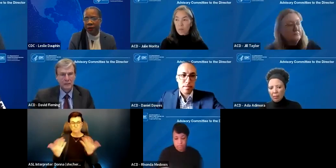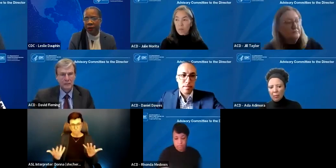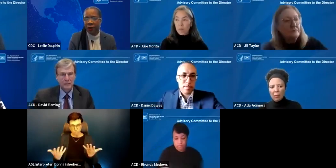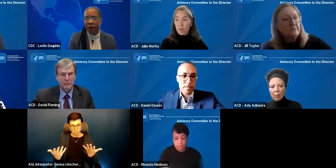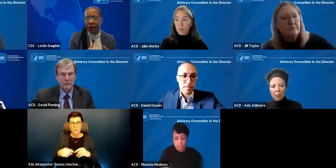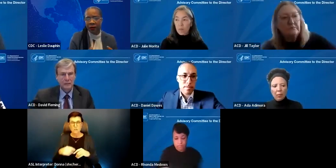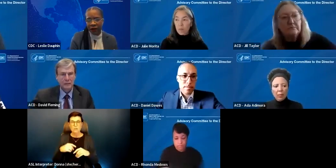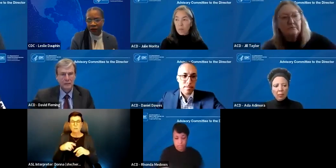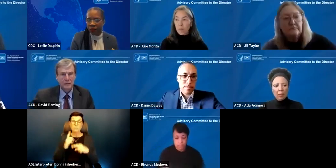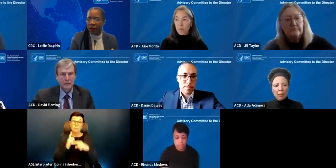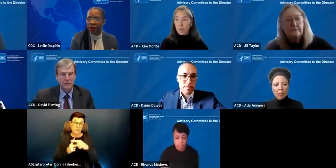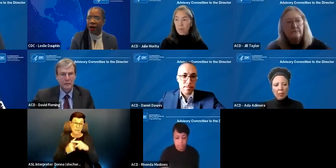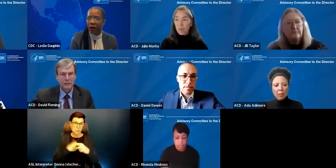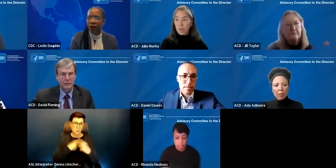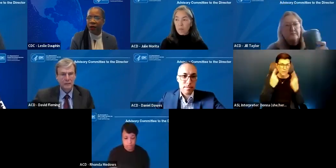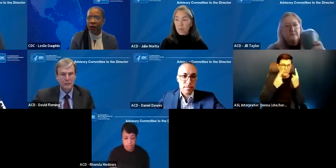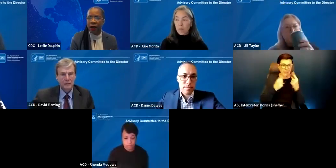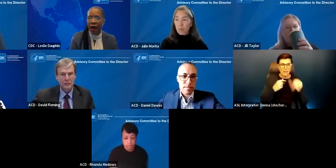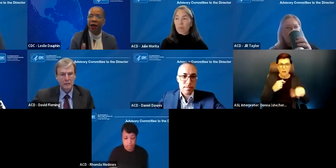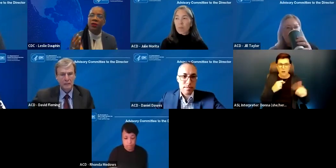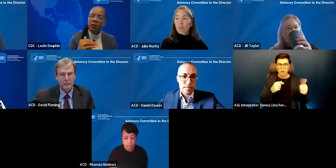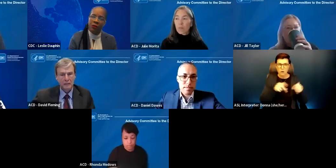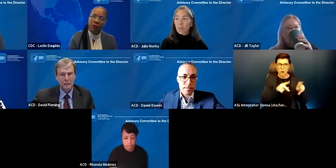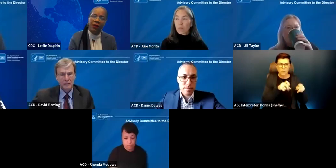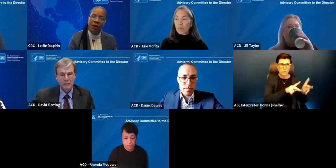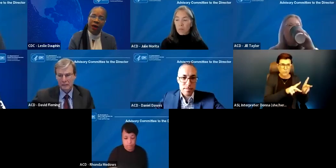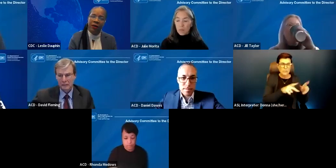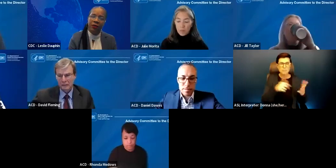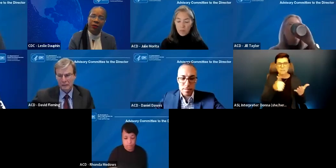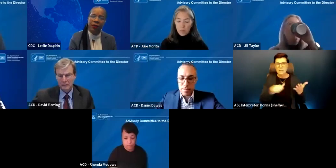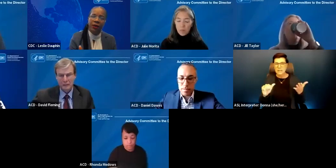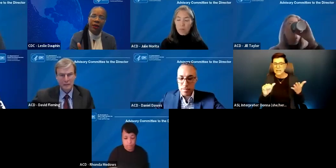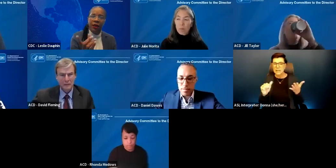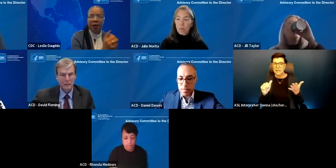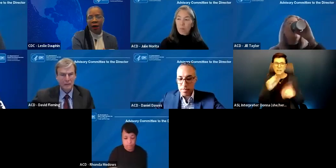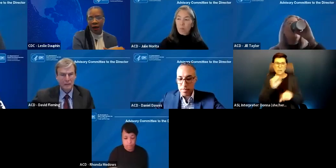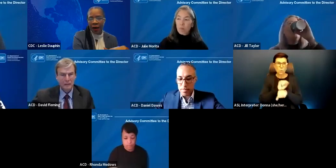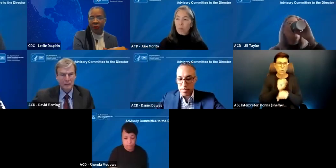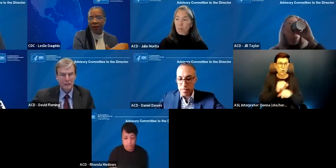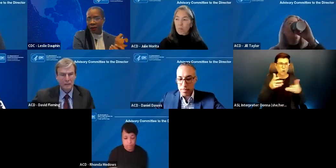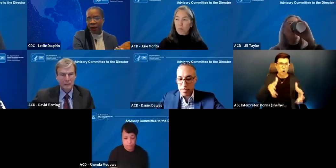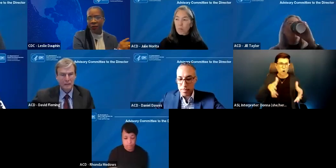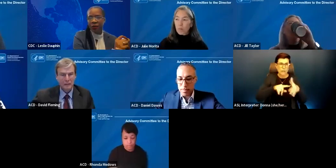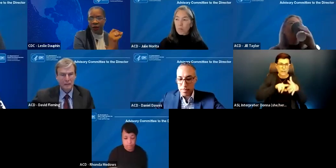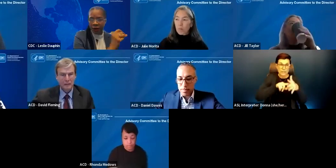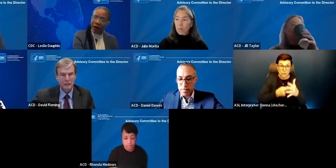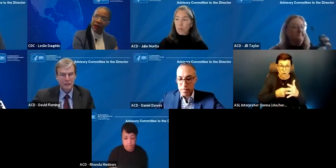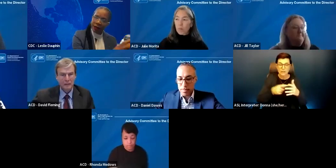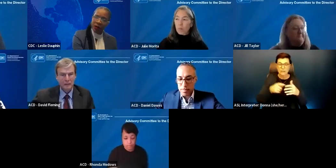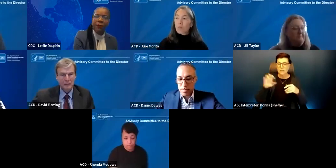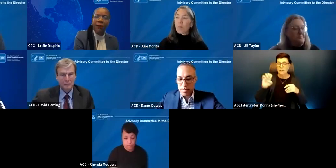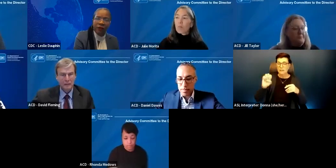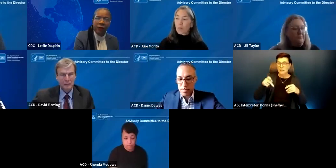to leverage work that's already gone out to support DMI through the Epidemia Laboratory Capacity Cooperative Agreement.